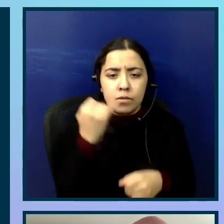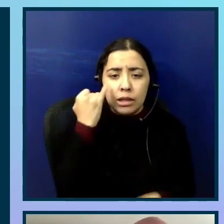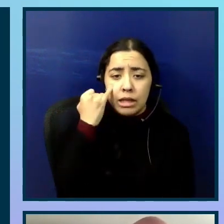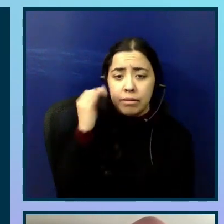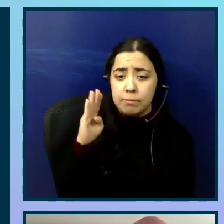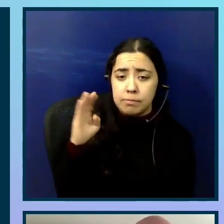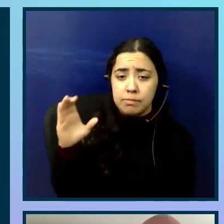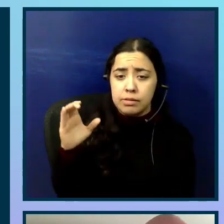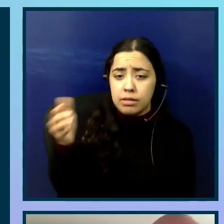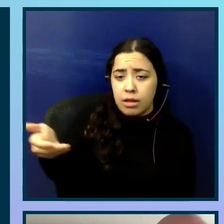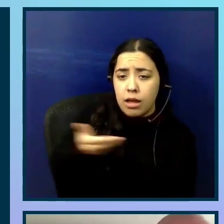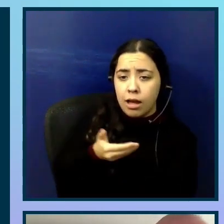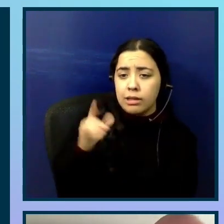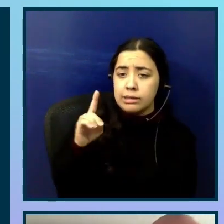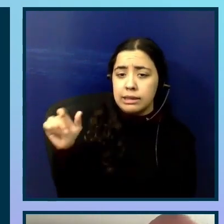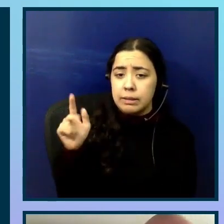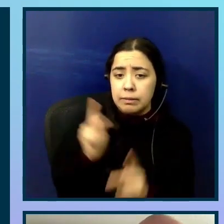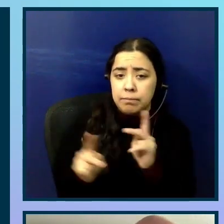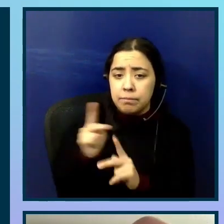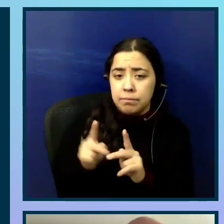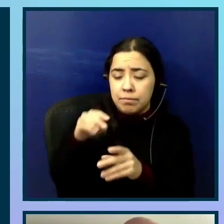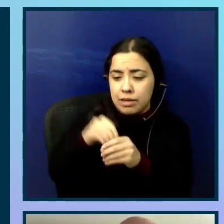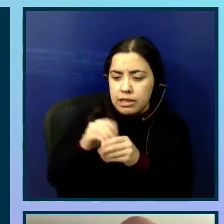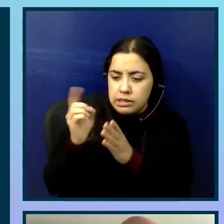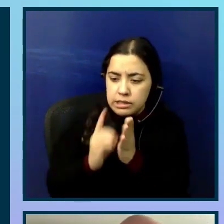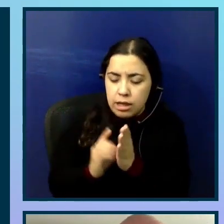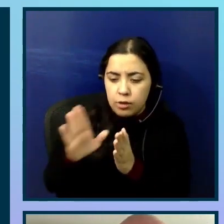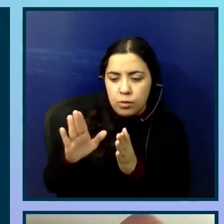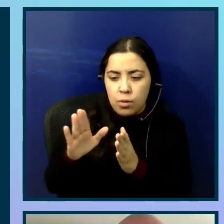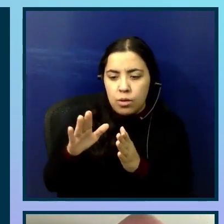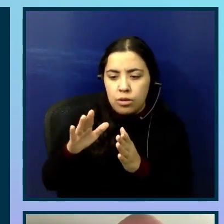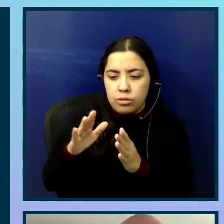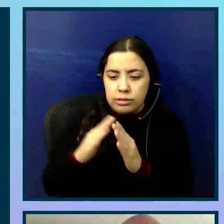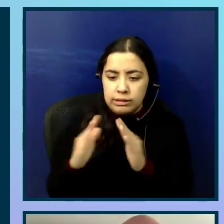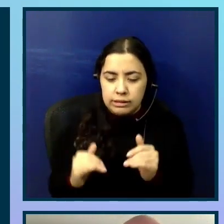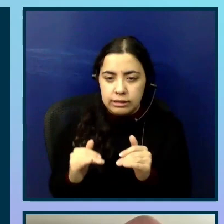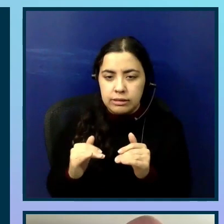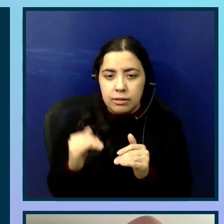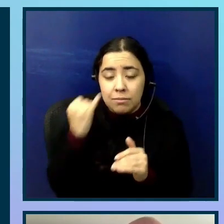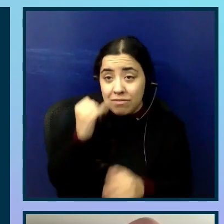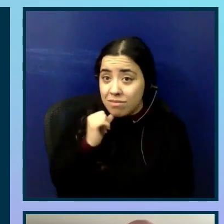and the design of your internal systems disables them, and everyone loses. The organization loses as well.